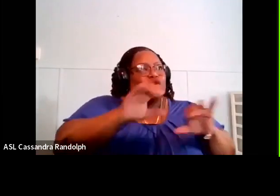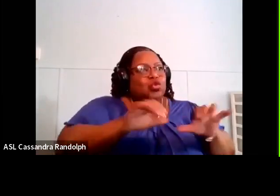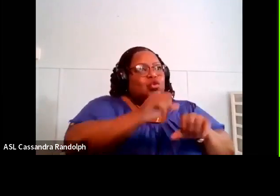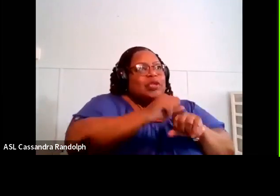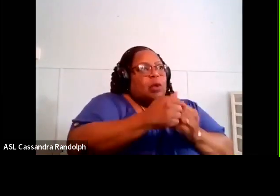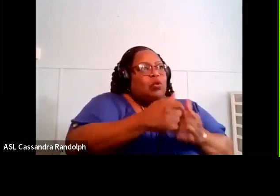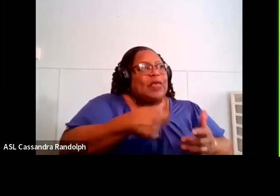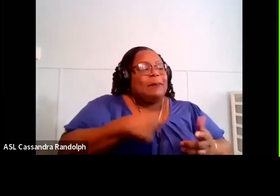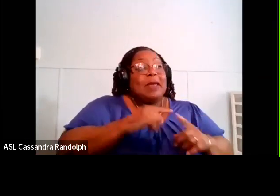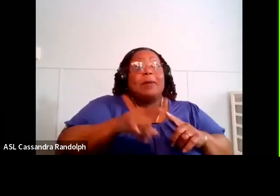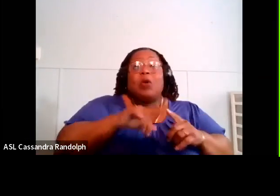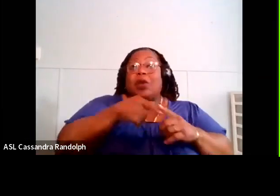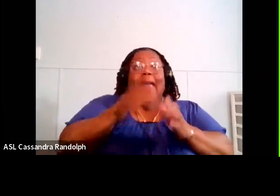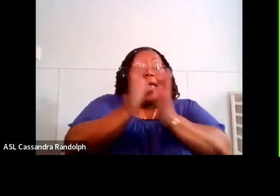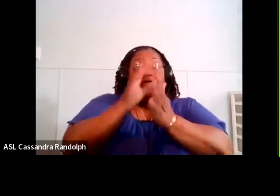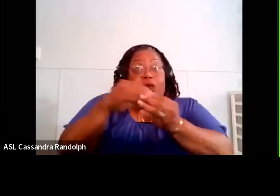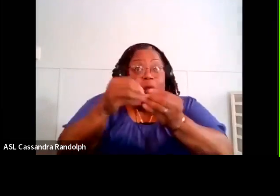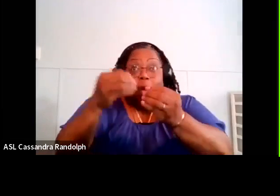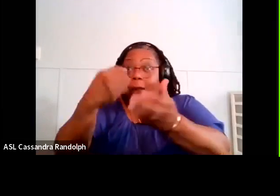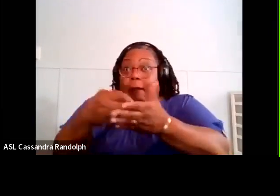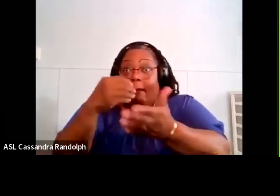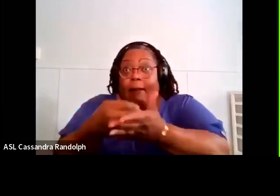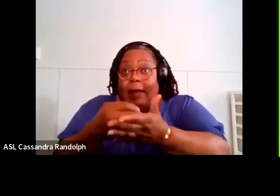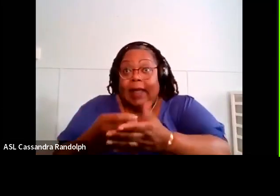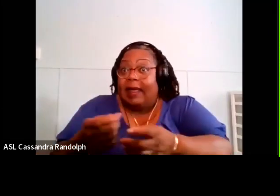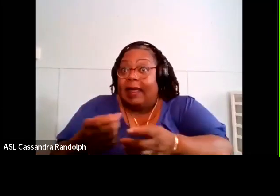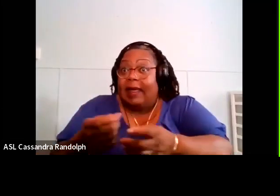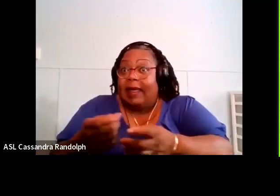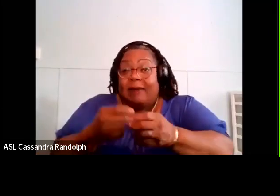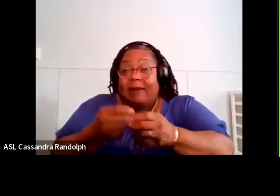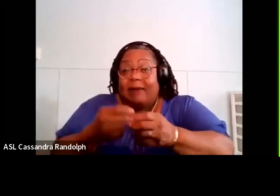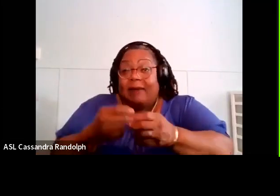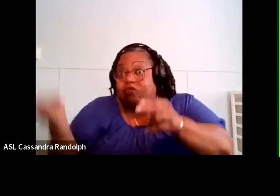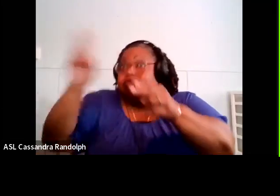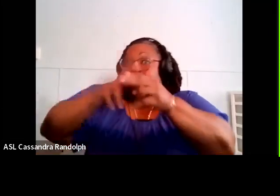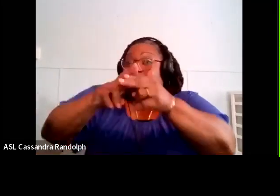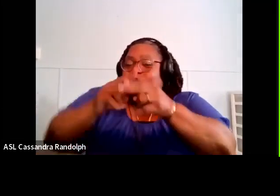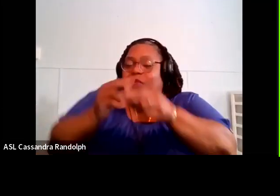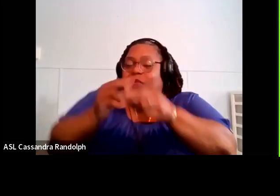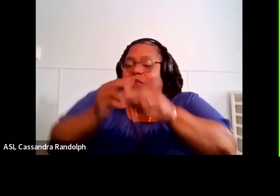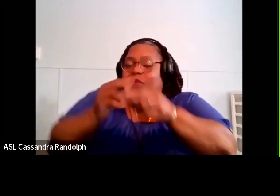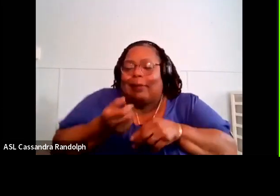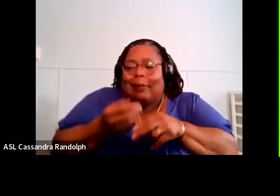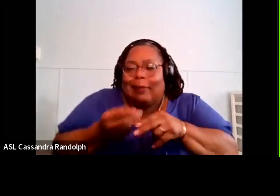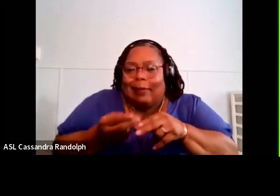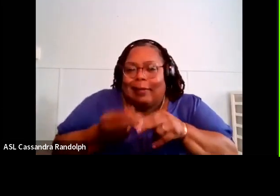right now? What is you making to be and how should you be compensated. I was with the person yesterday I met up with